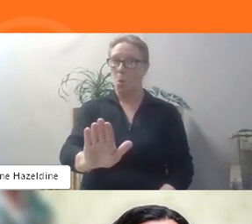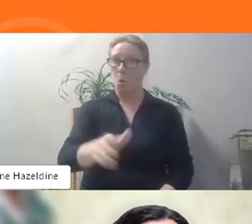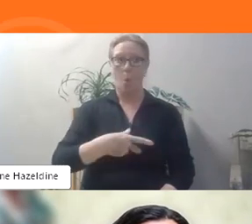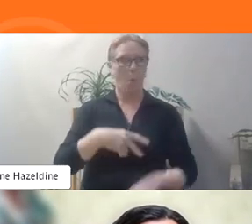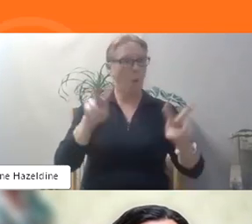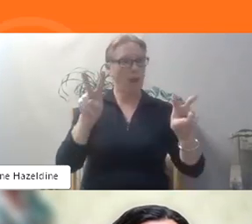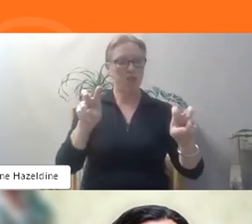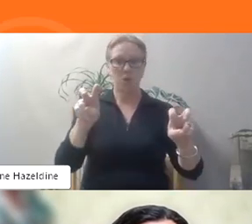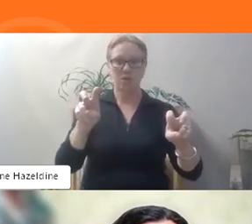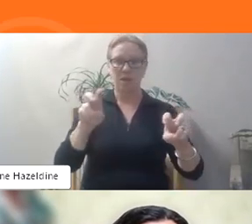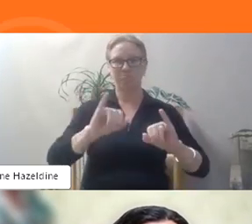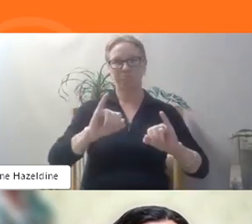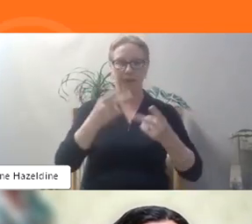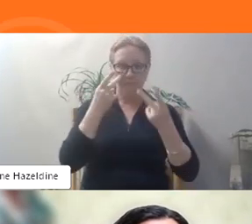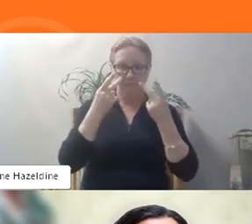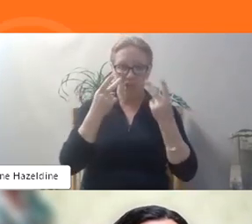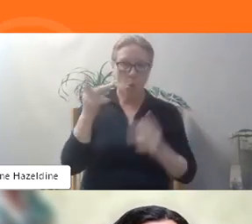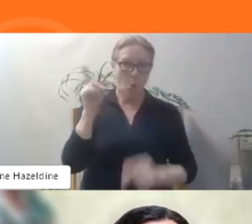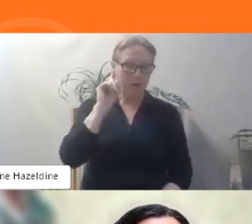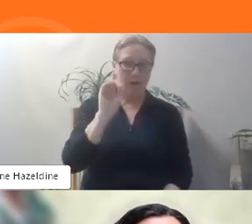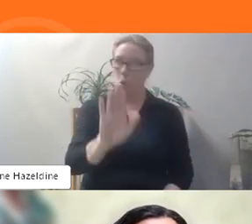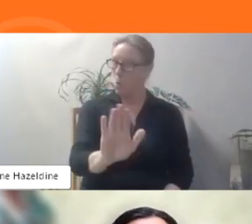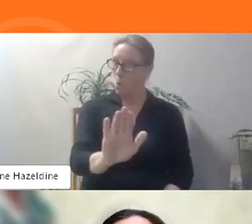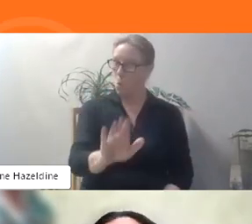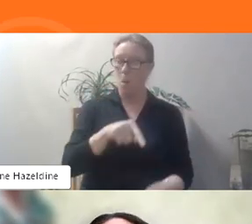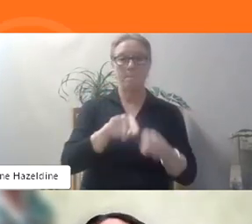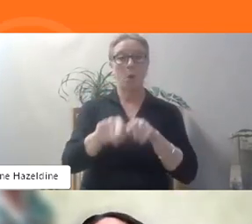vision or hearing. In fact most people with a specific learning